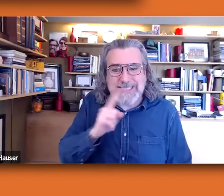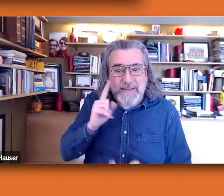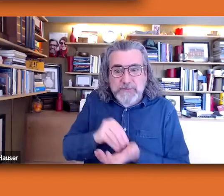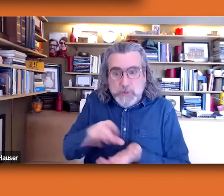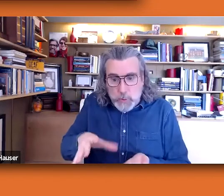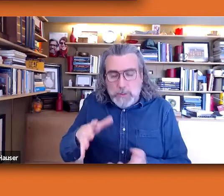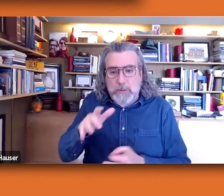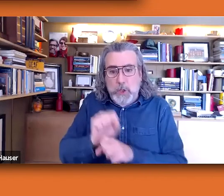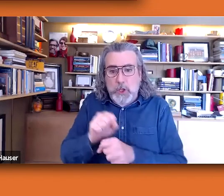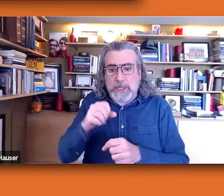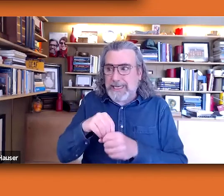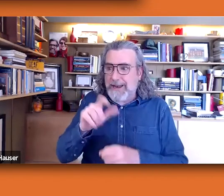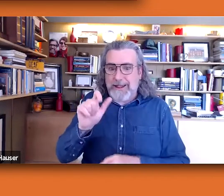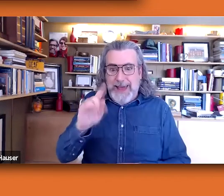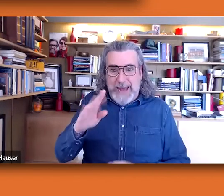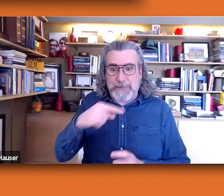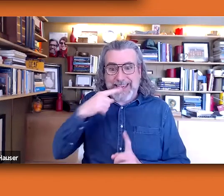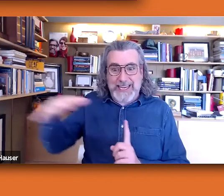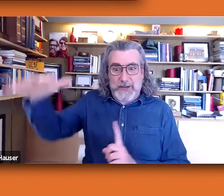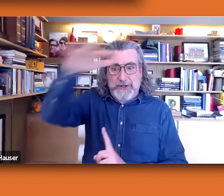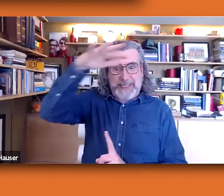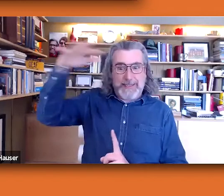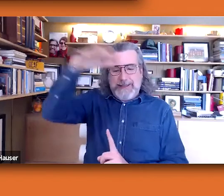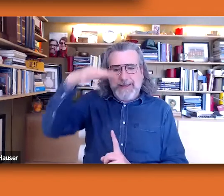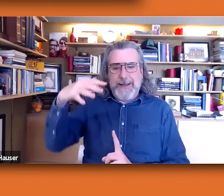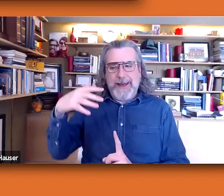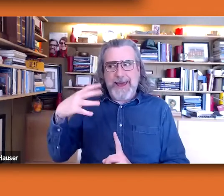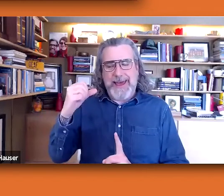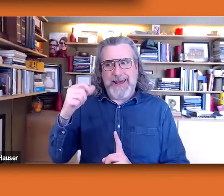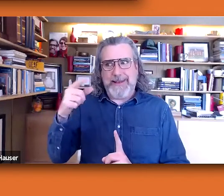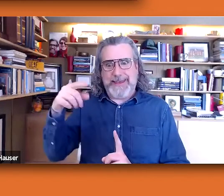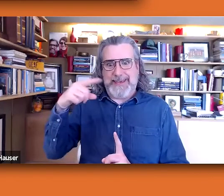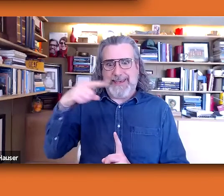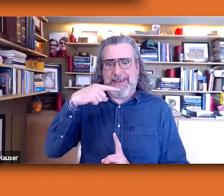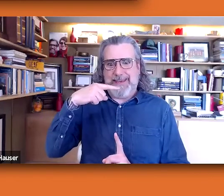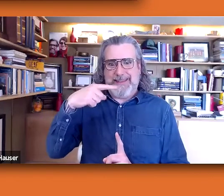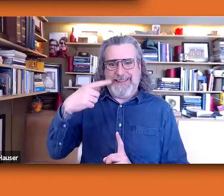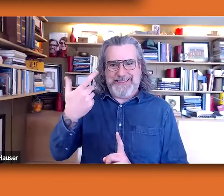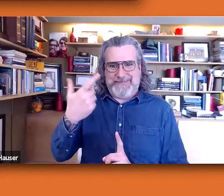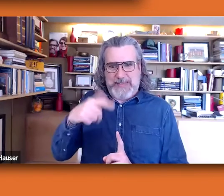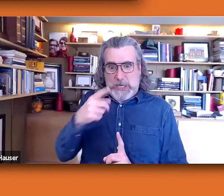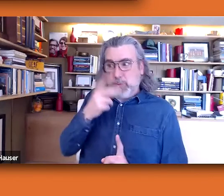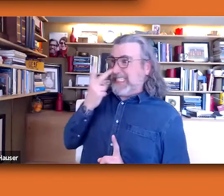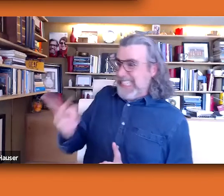But again, if a deaf student is working in a lab, a predominantly hearing lab--